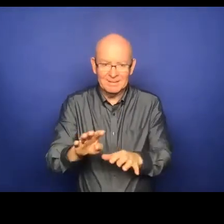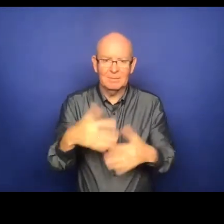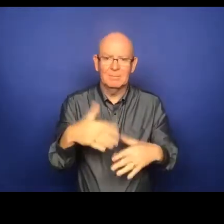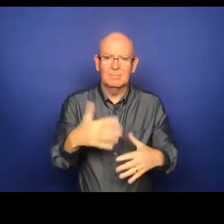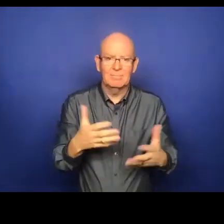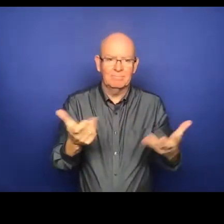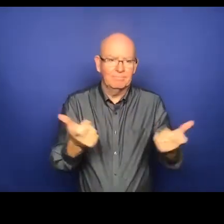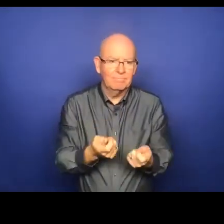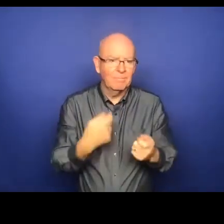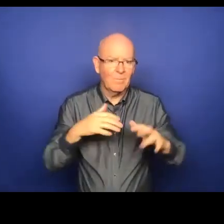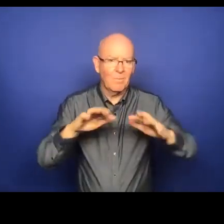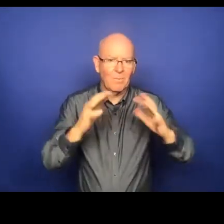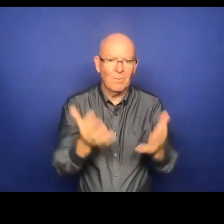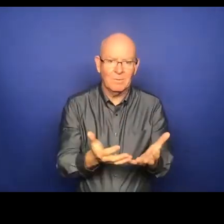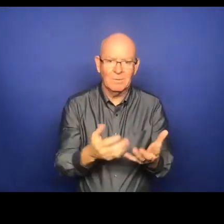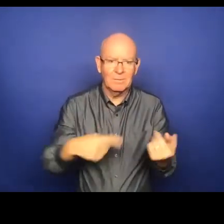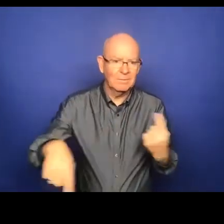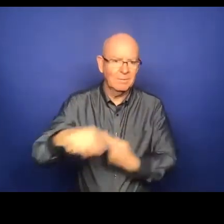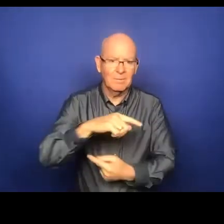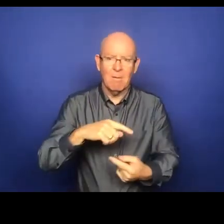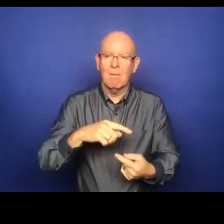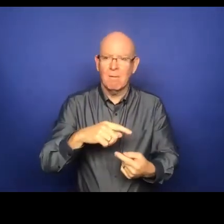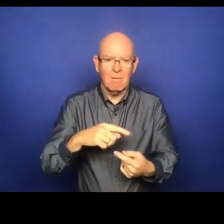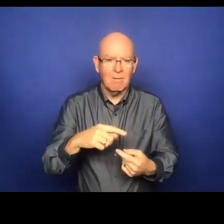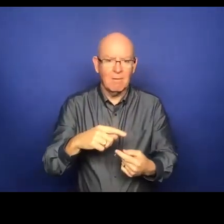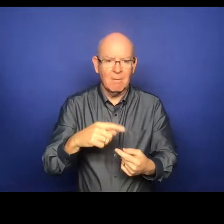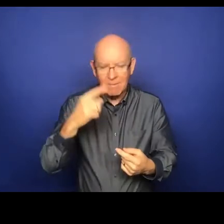areas of policy implementation our countries have